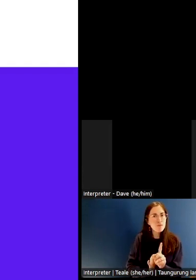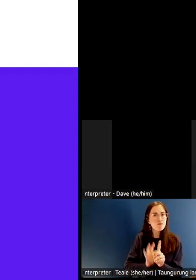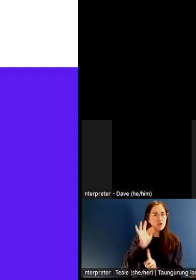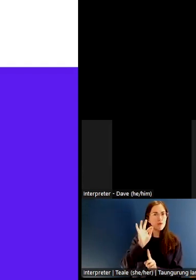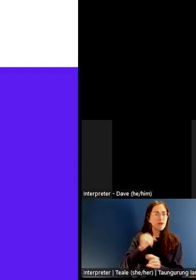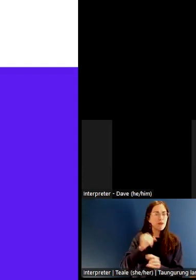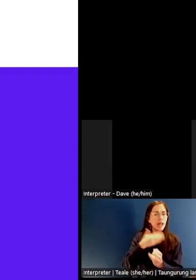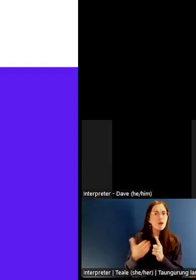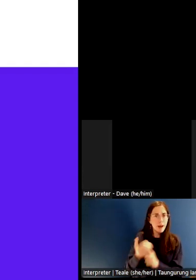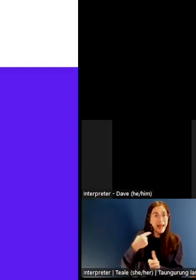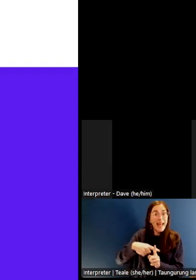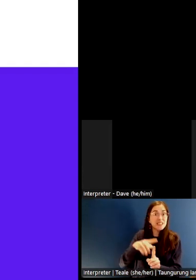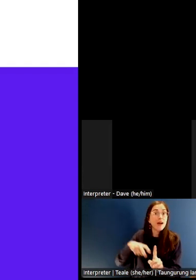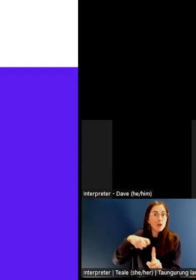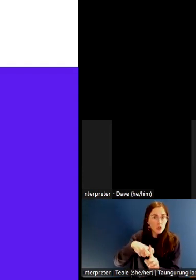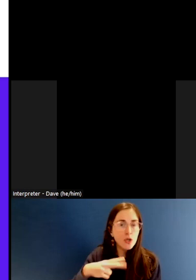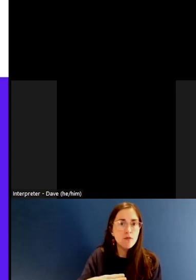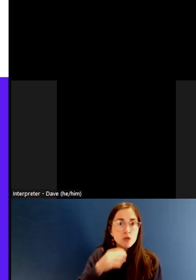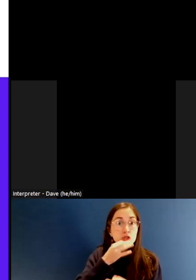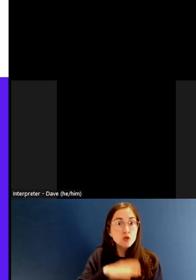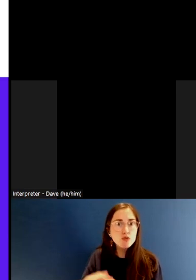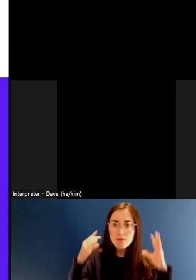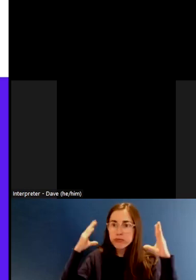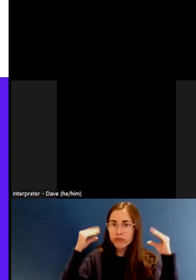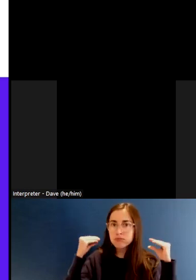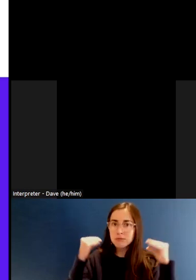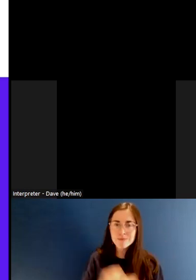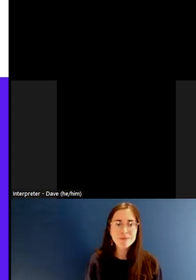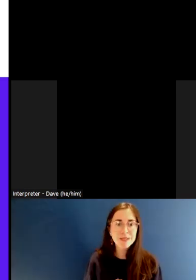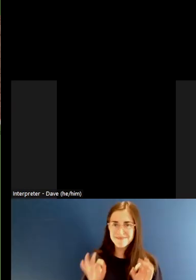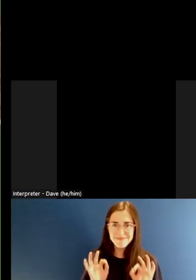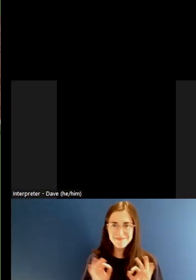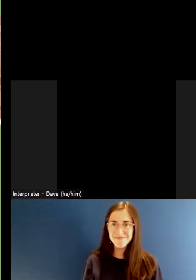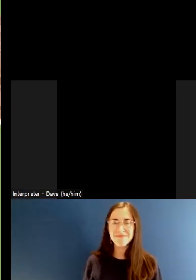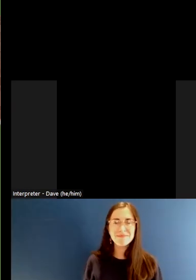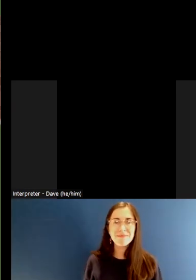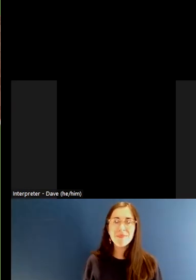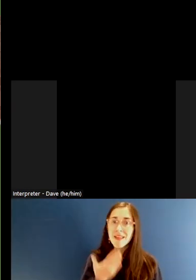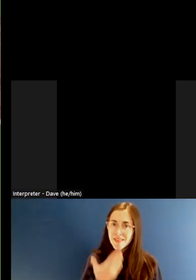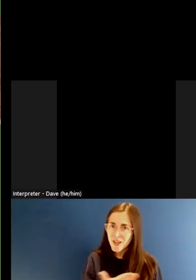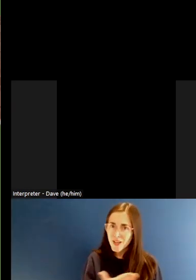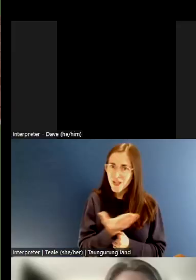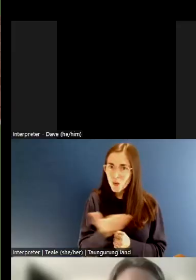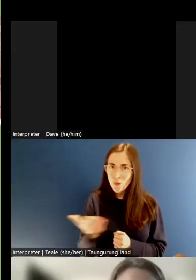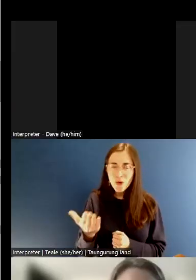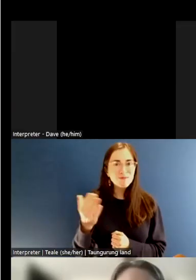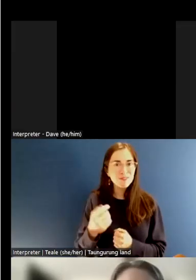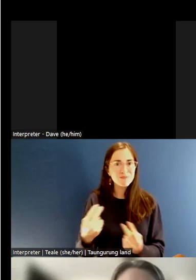in childhood hearing loss. So I'll now hand you over to Karen. Thank you very much for having me today.